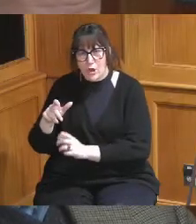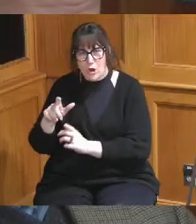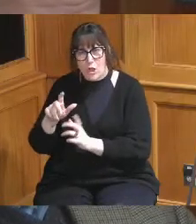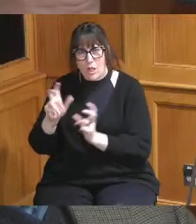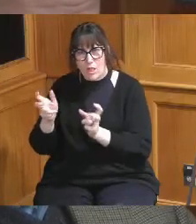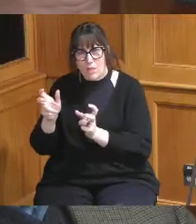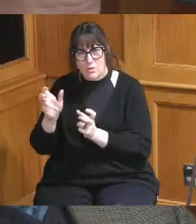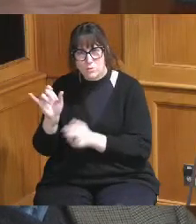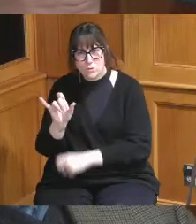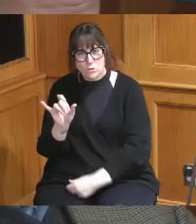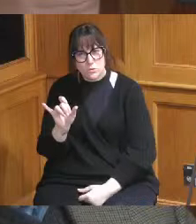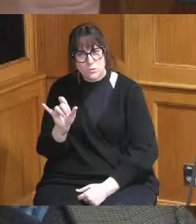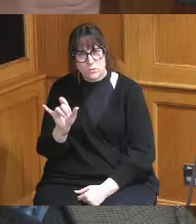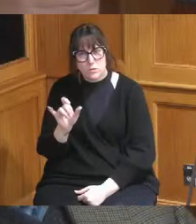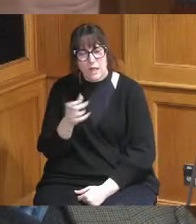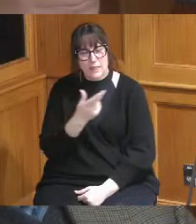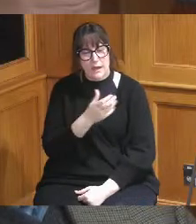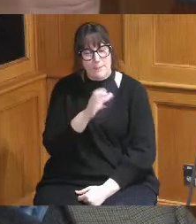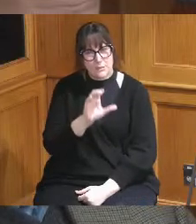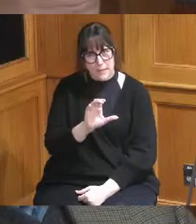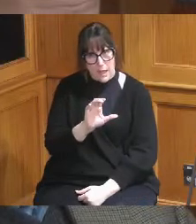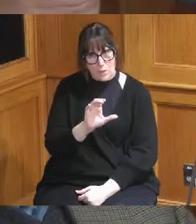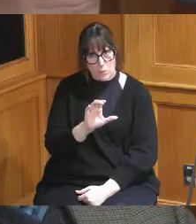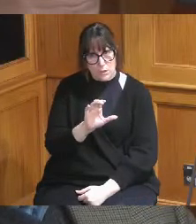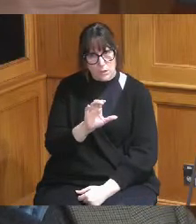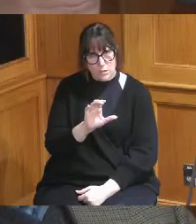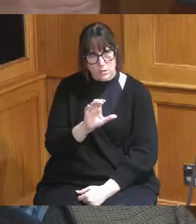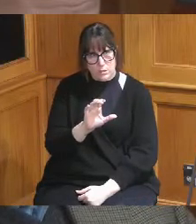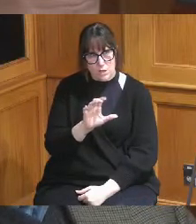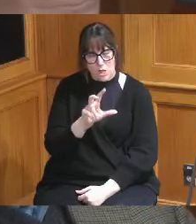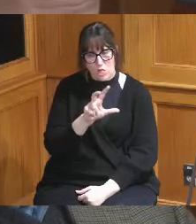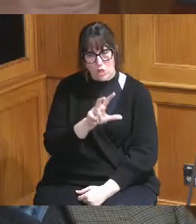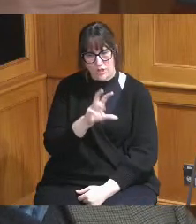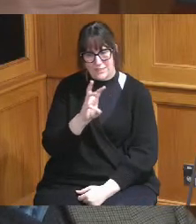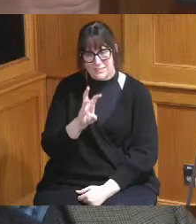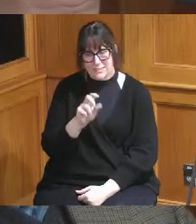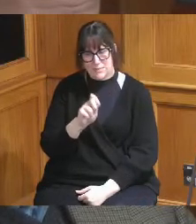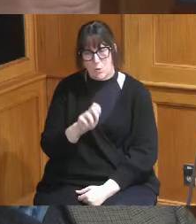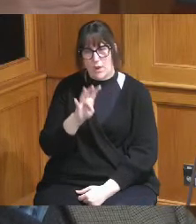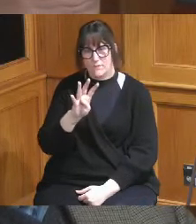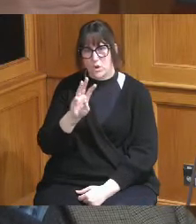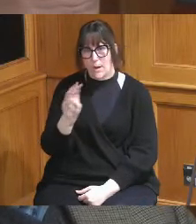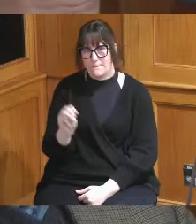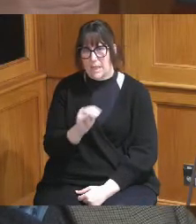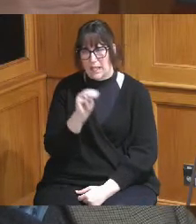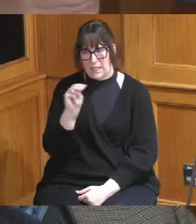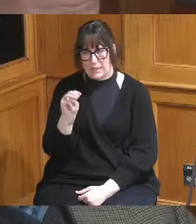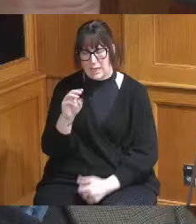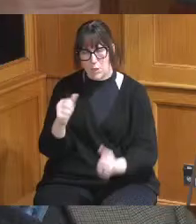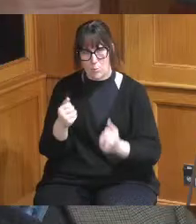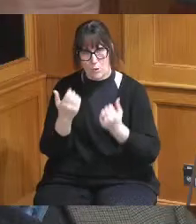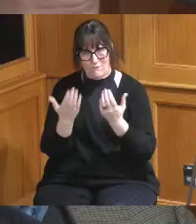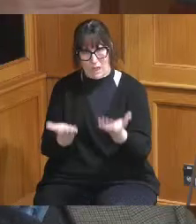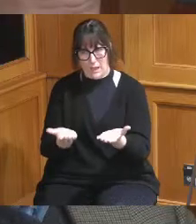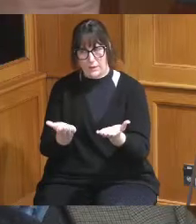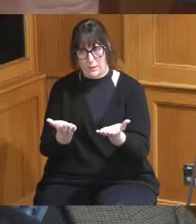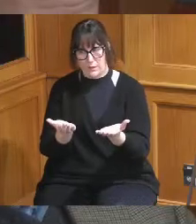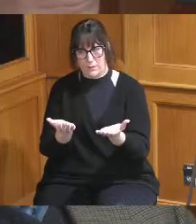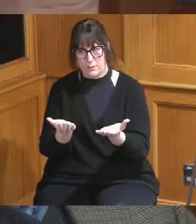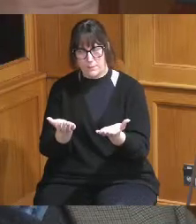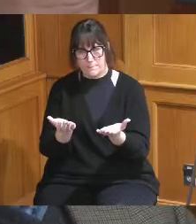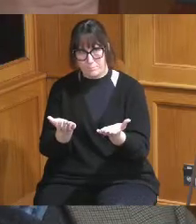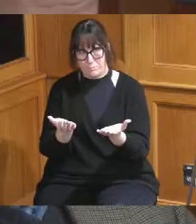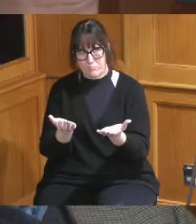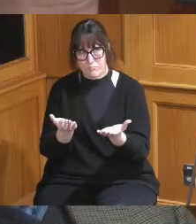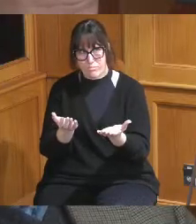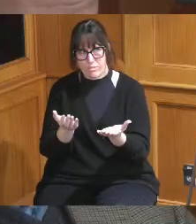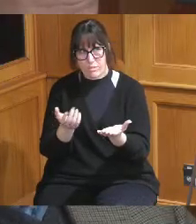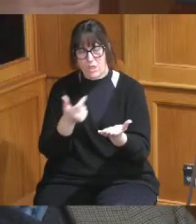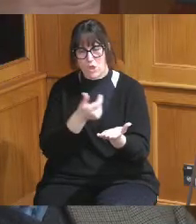then you have Hamilton County 36.4 million that we've provided to you in the grant program you